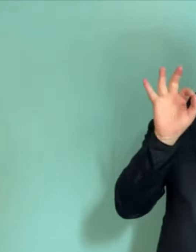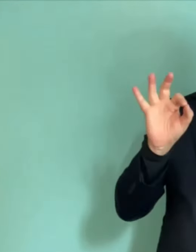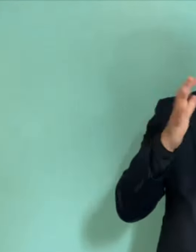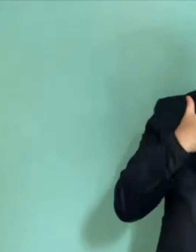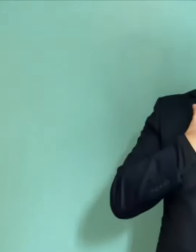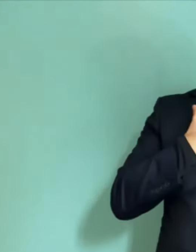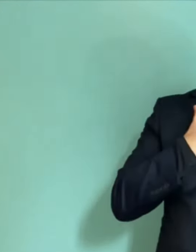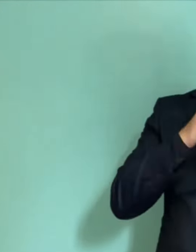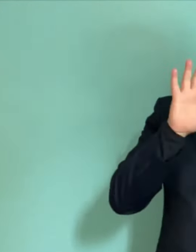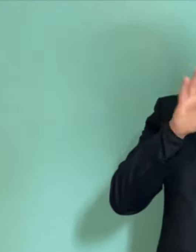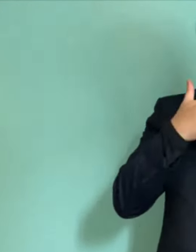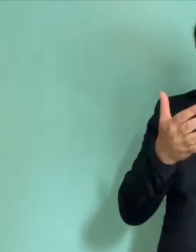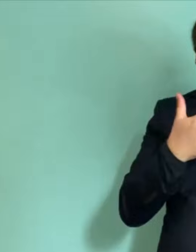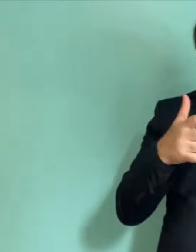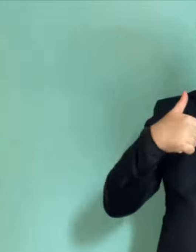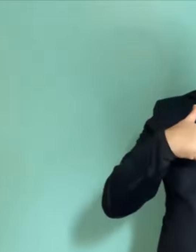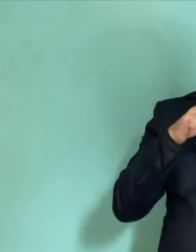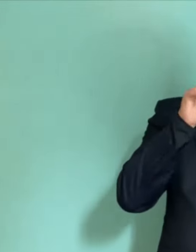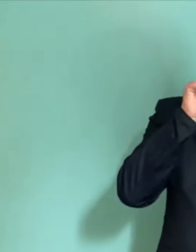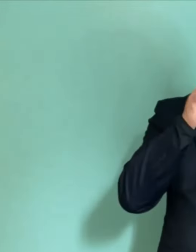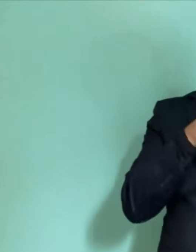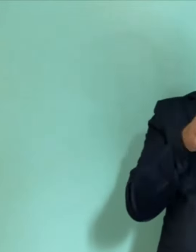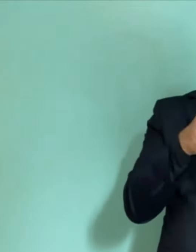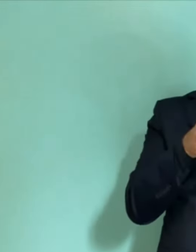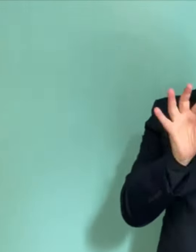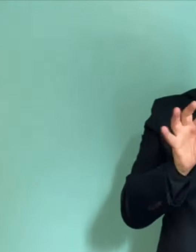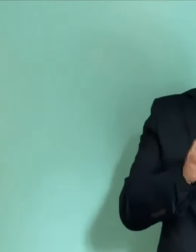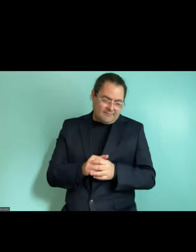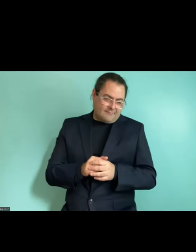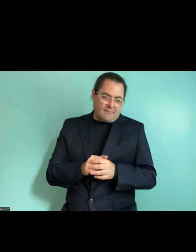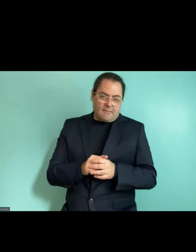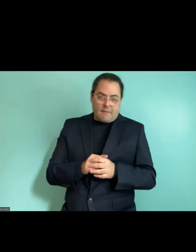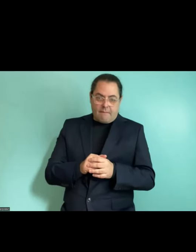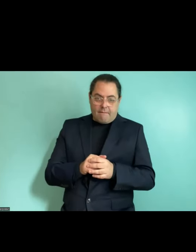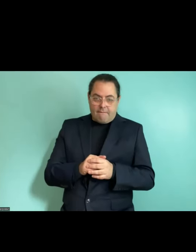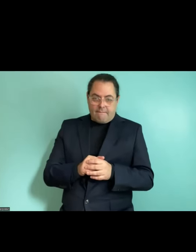12:10:41 Nonetheless, allow me to. 12:10:44 Okay, let me just show you how I